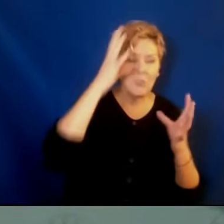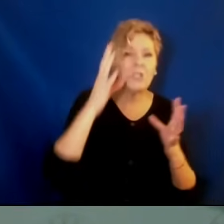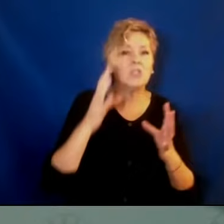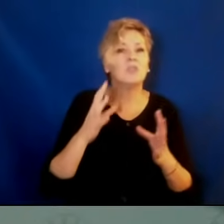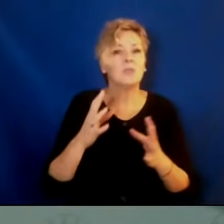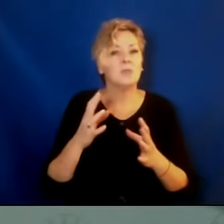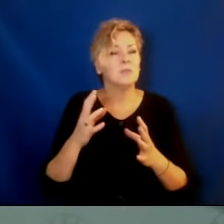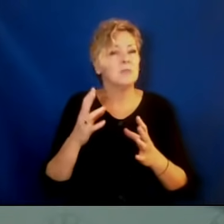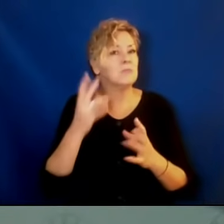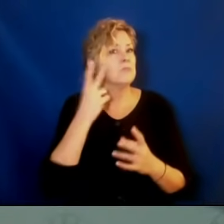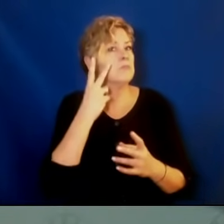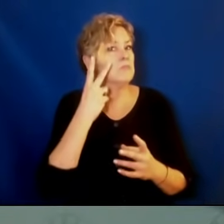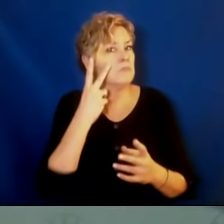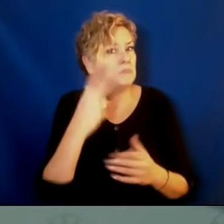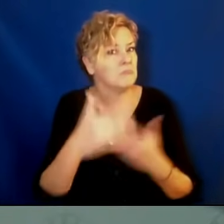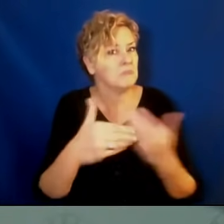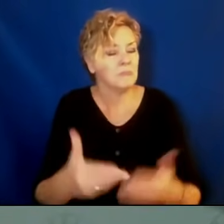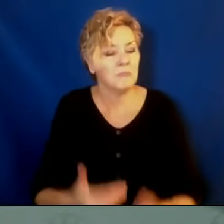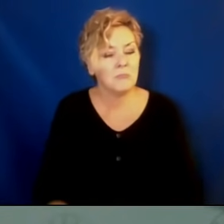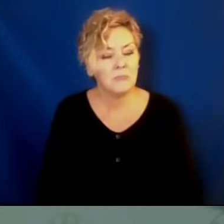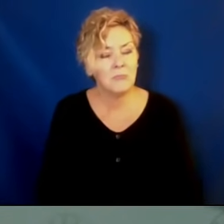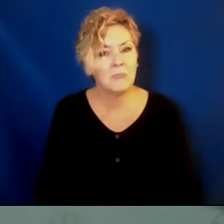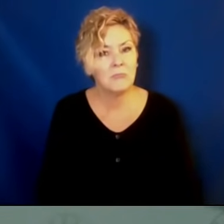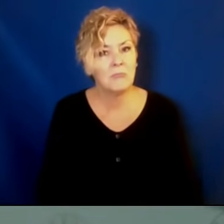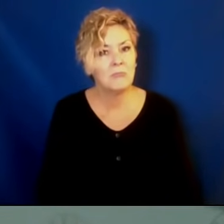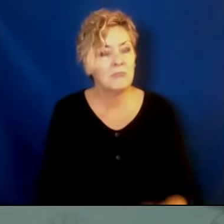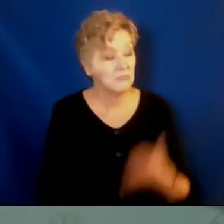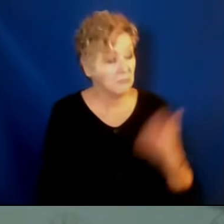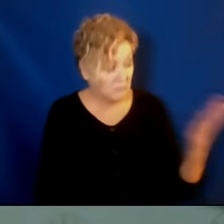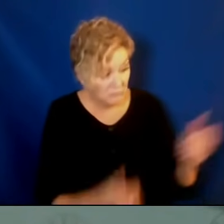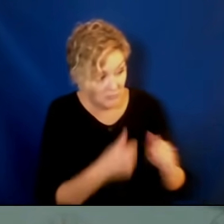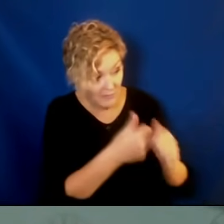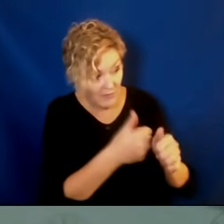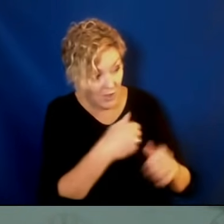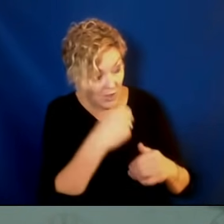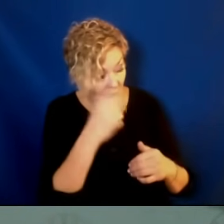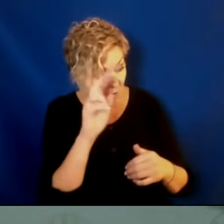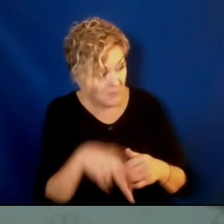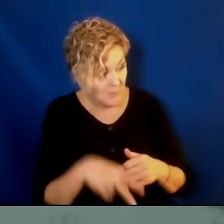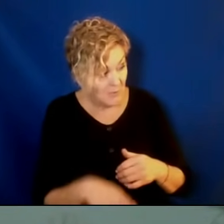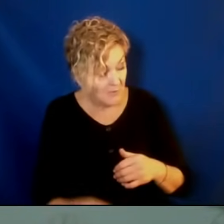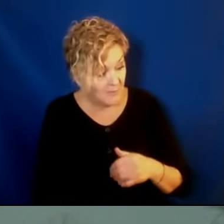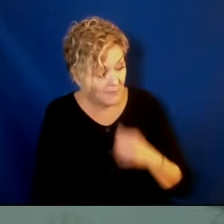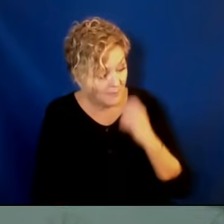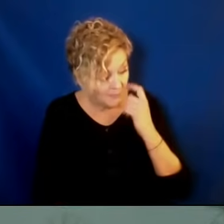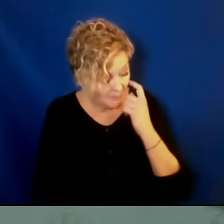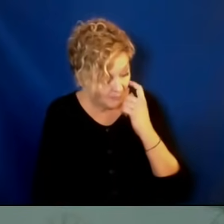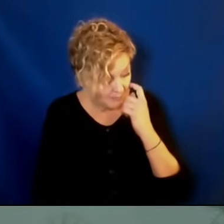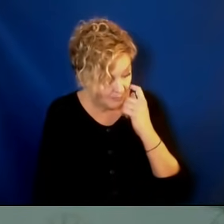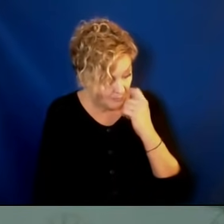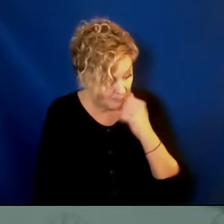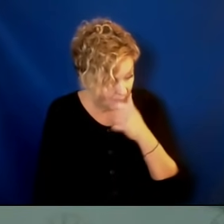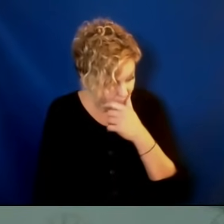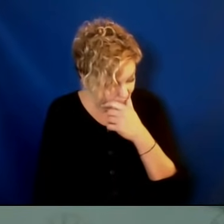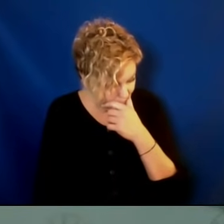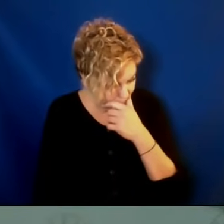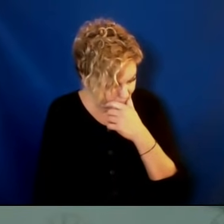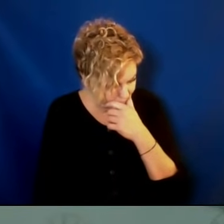What we are working toward in British Columbia and with our federal partners is to improve these tools to allow us to provide